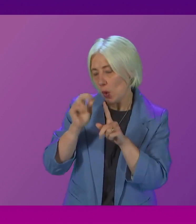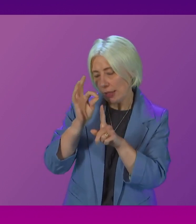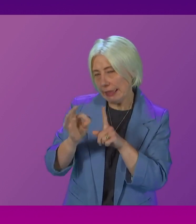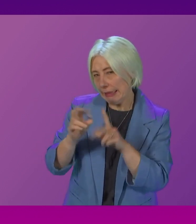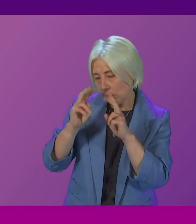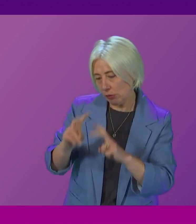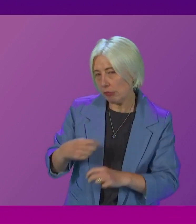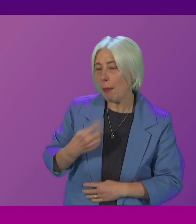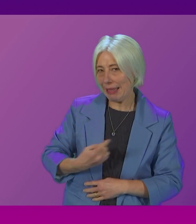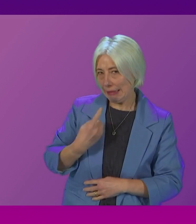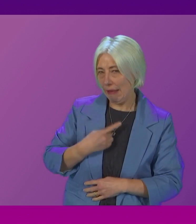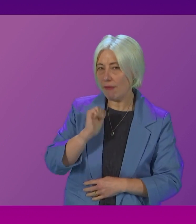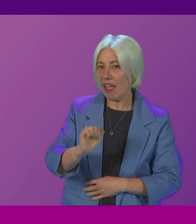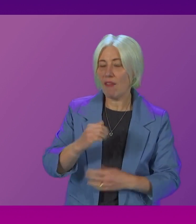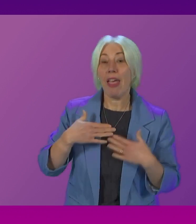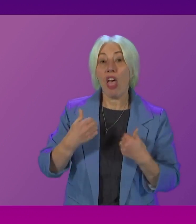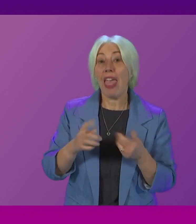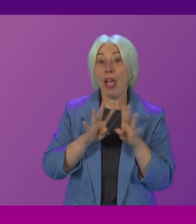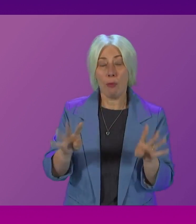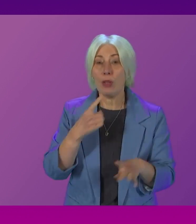particularly if the health board is saying that there is an issue with lack